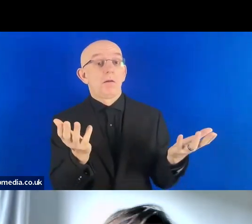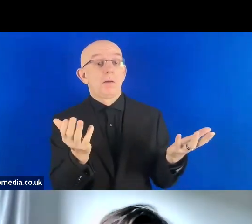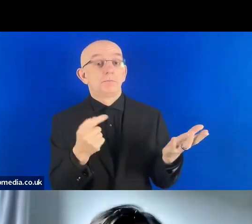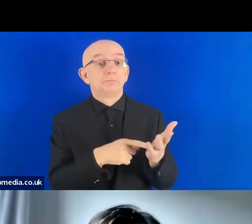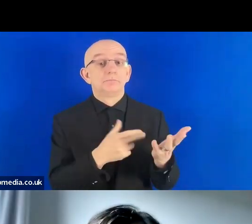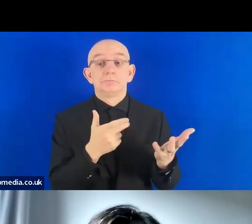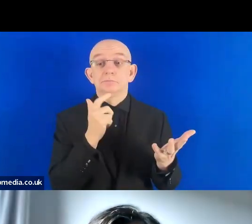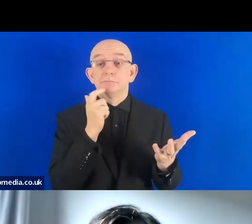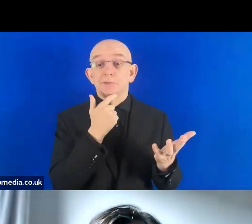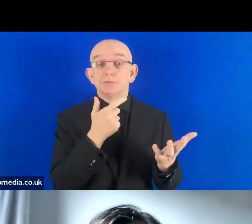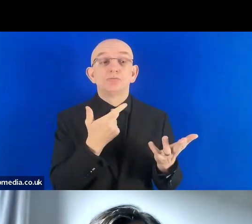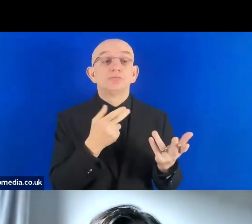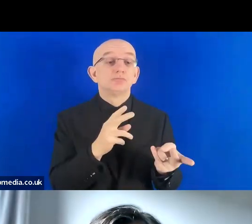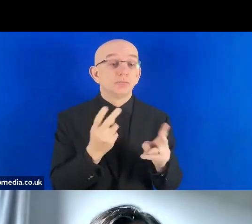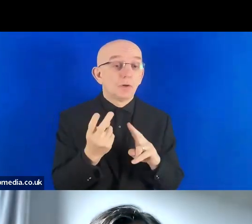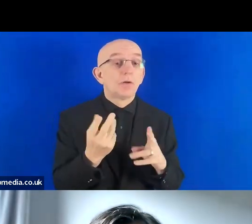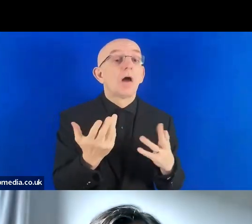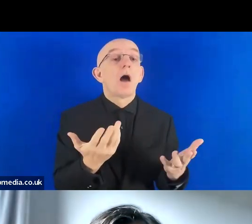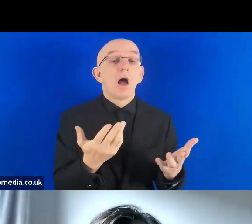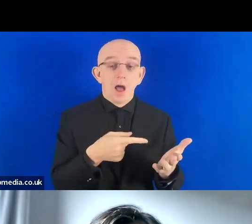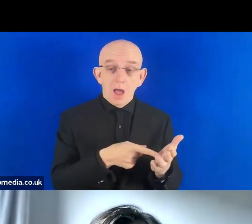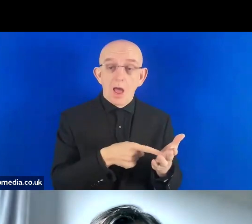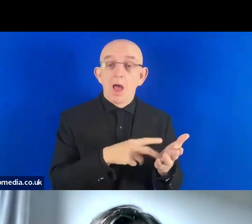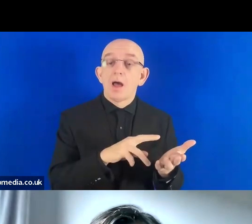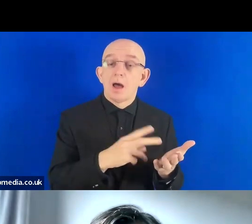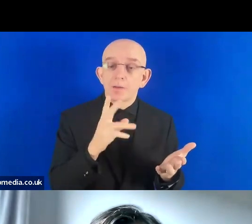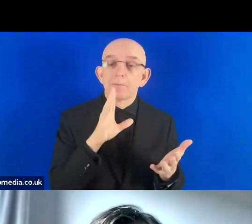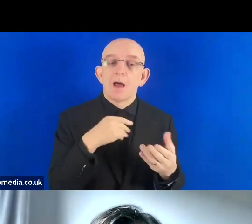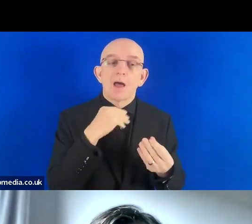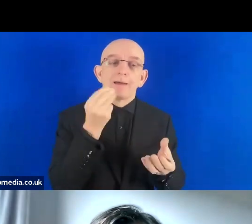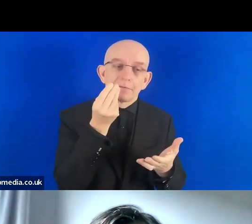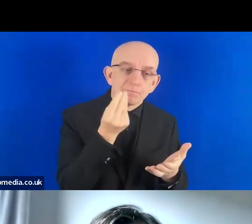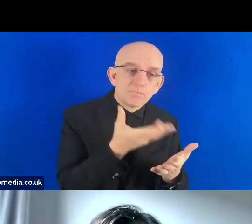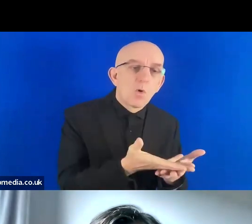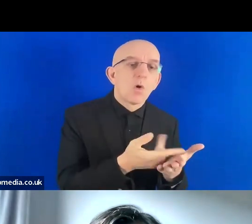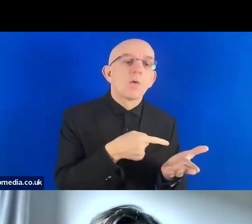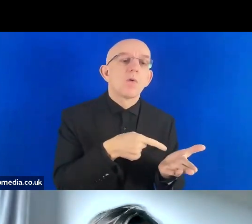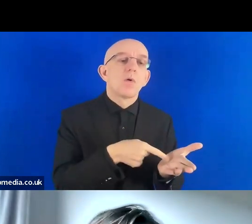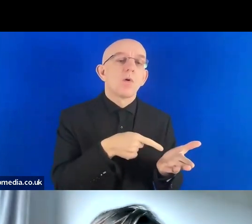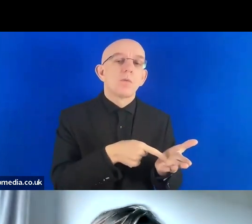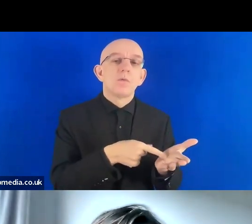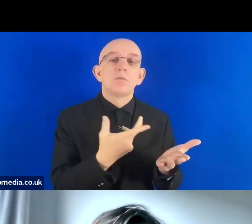So it has to. I changed it to Hindi.